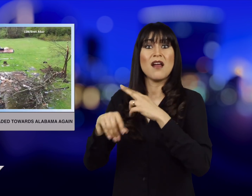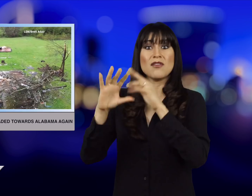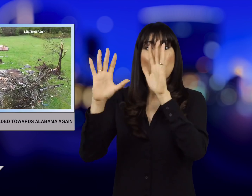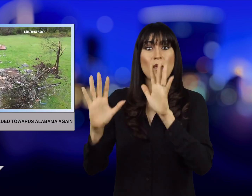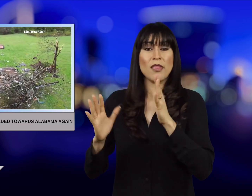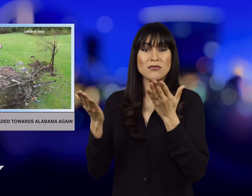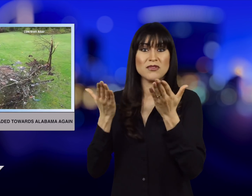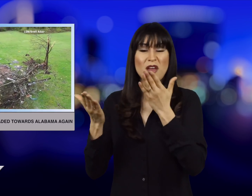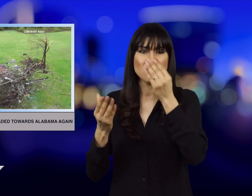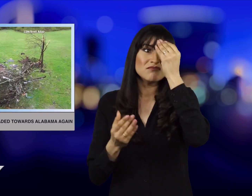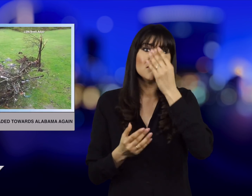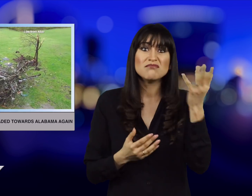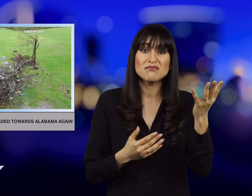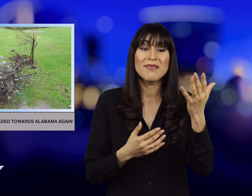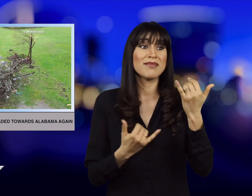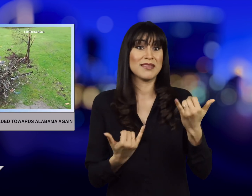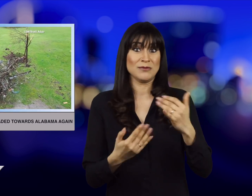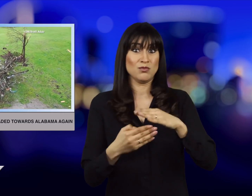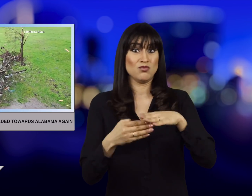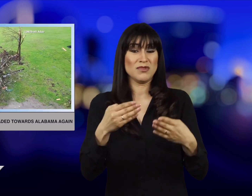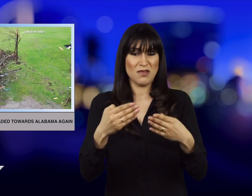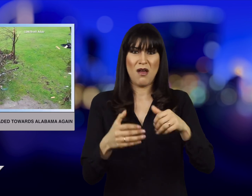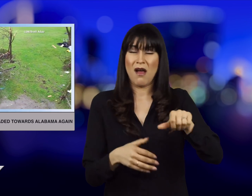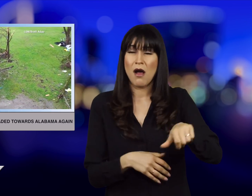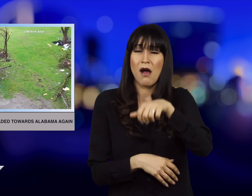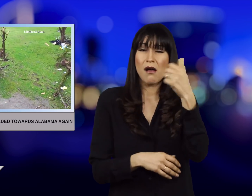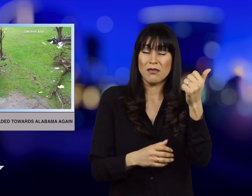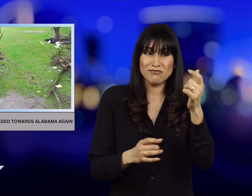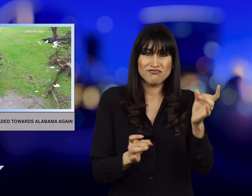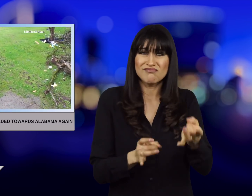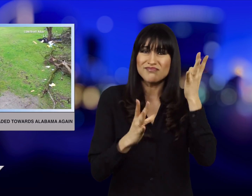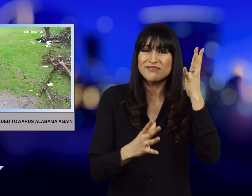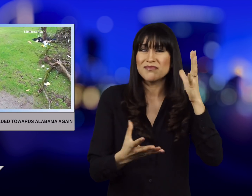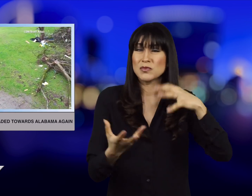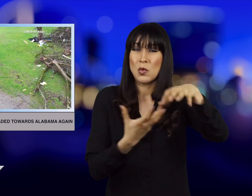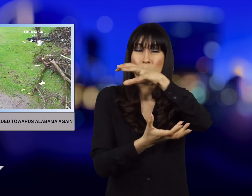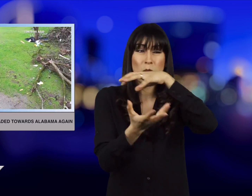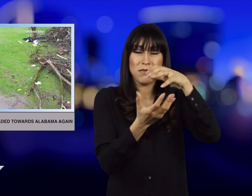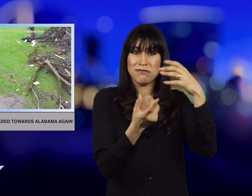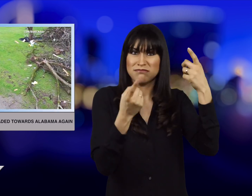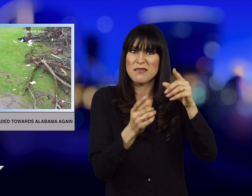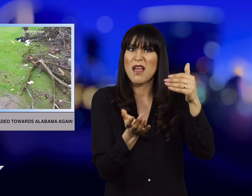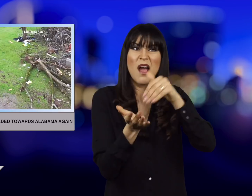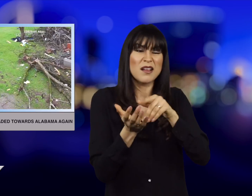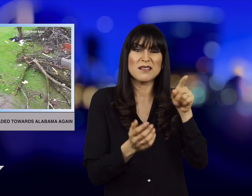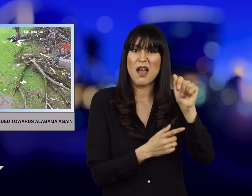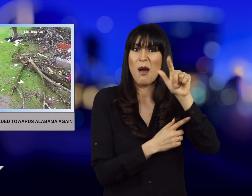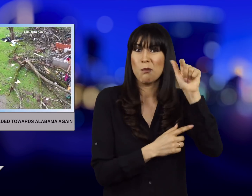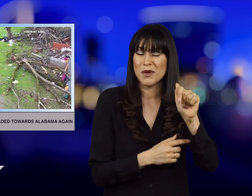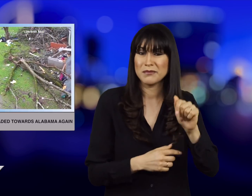Now the National Weather Service says another severe storm could be headed towards Alabama